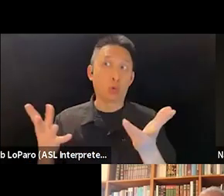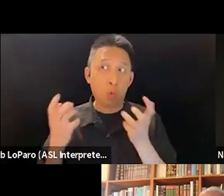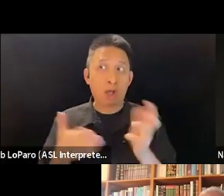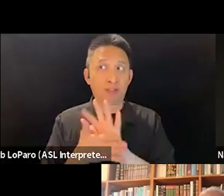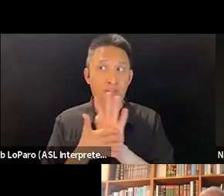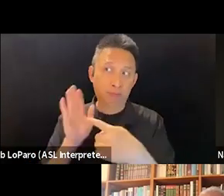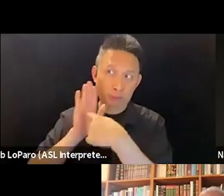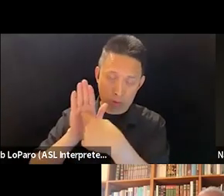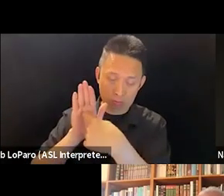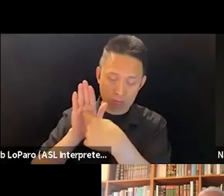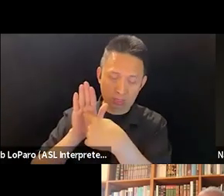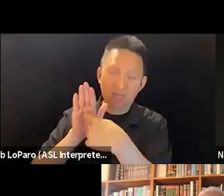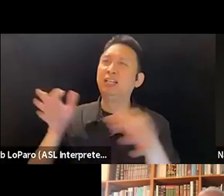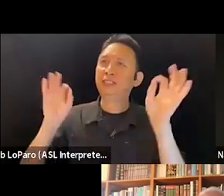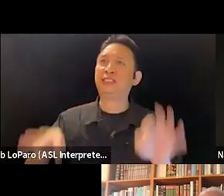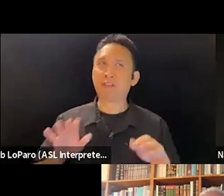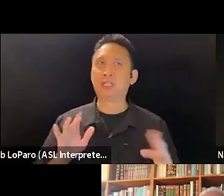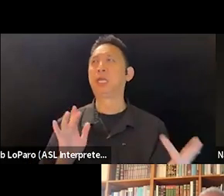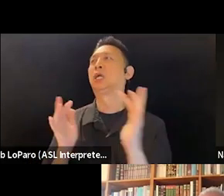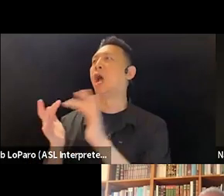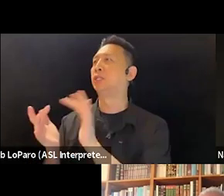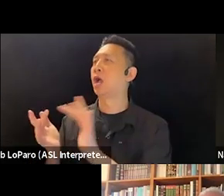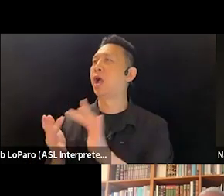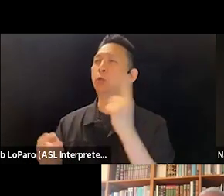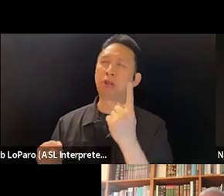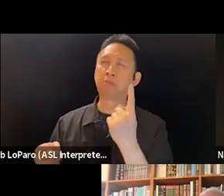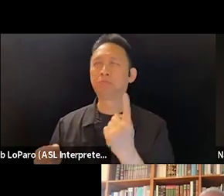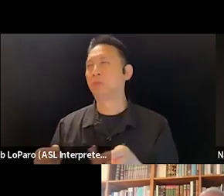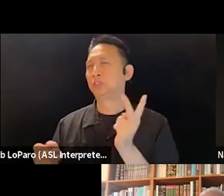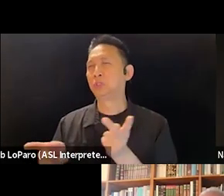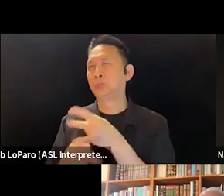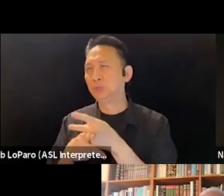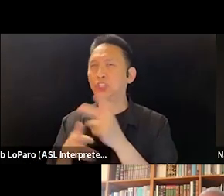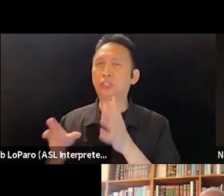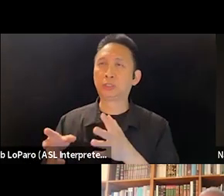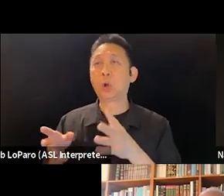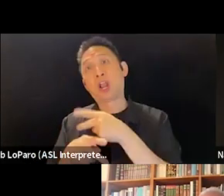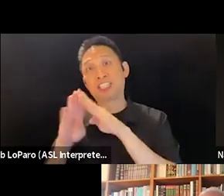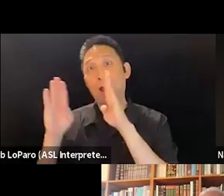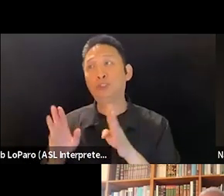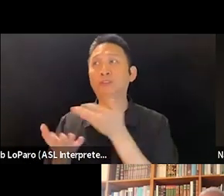then definitely get in touch with one or two producers, production houses and also one or two distributors